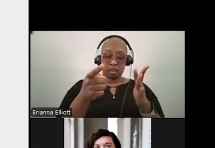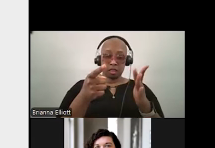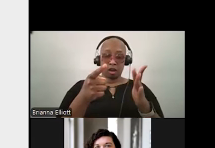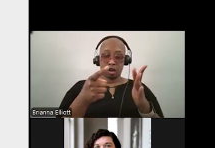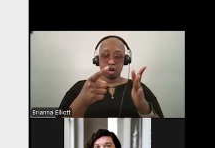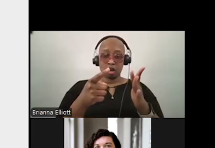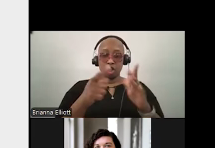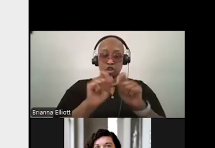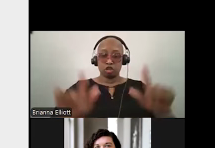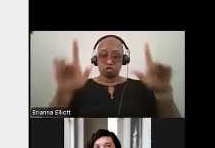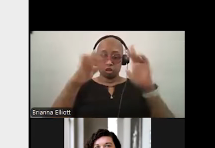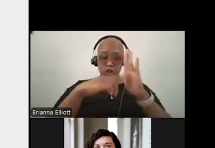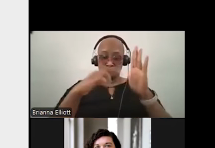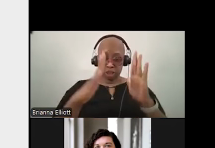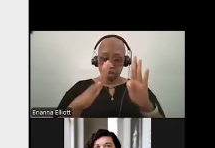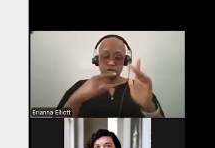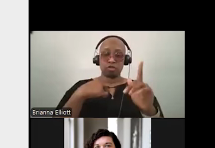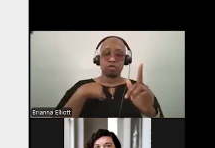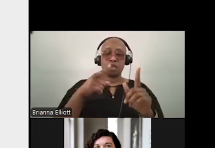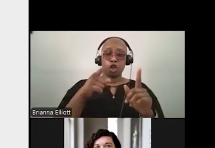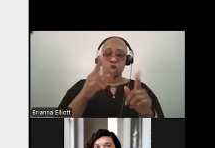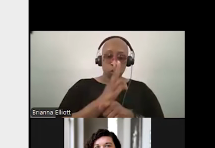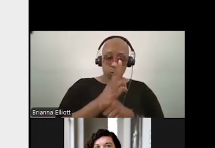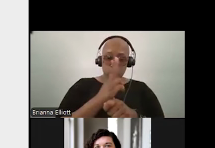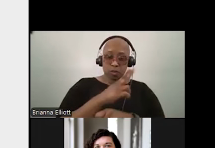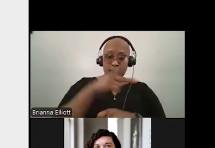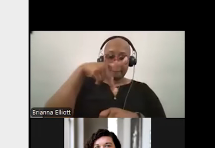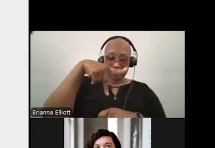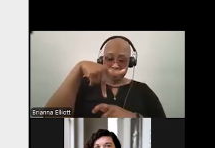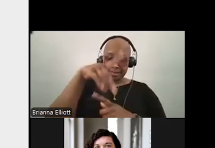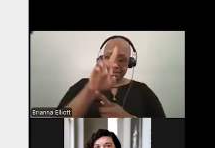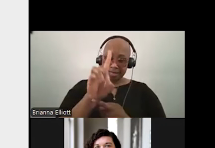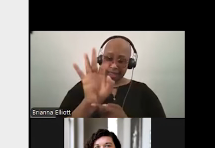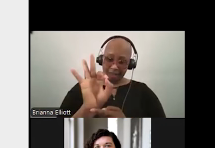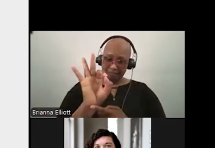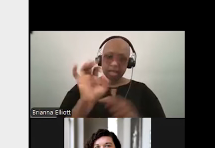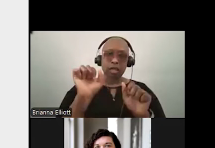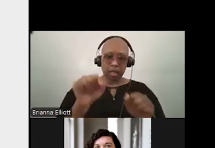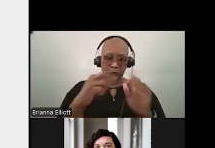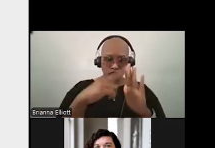I don't know if you remember this, but when PDFs started back in the last century,